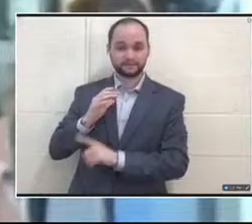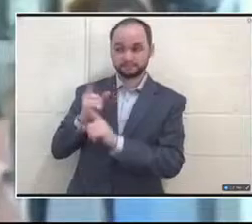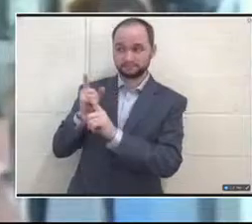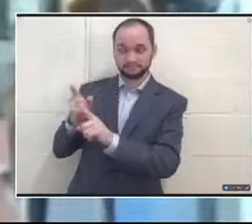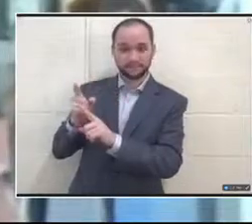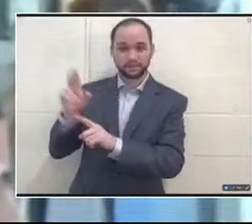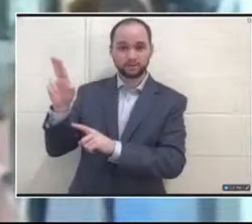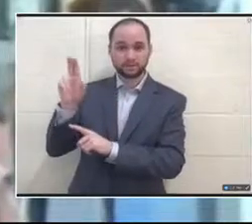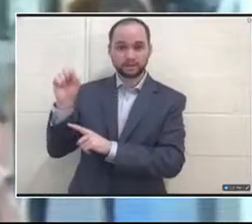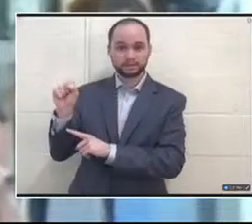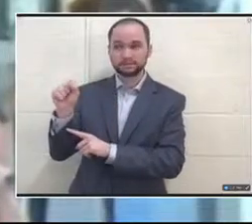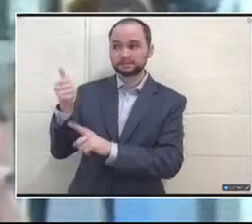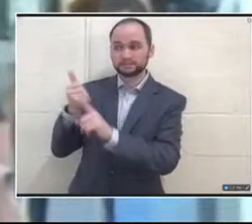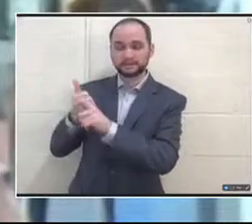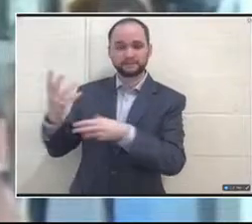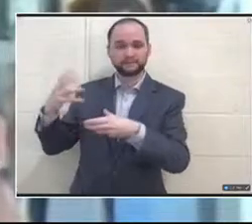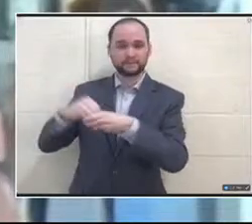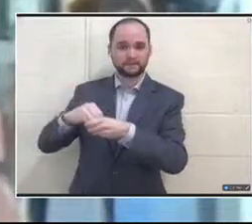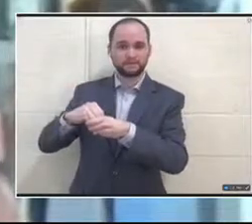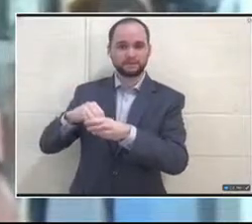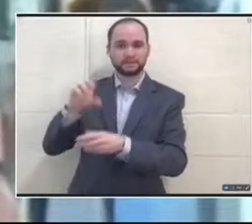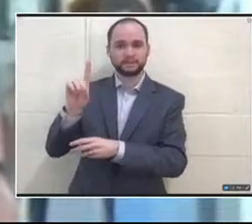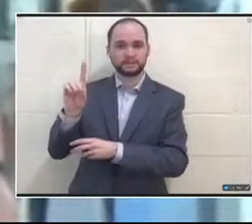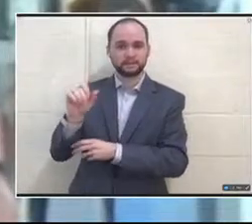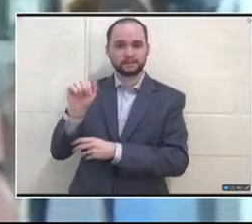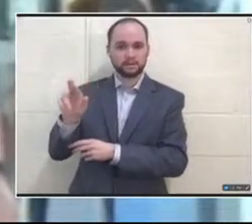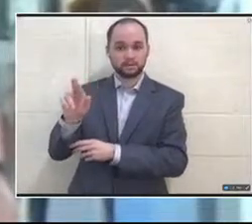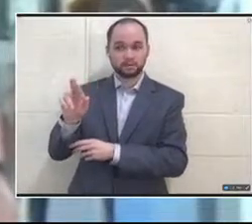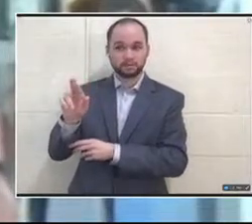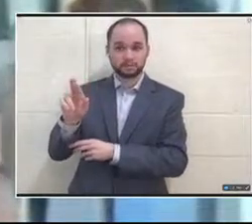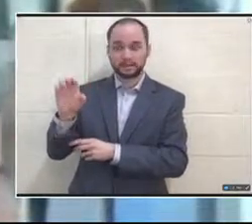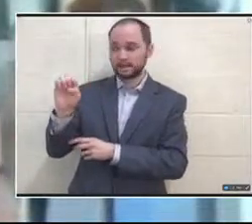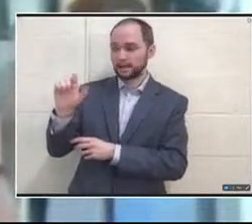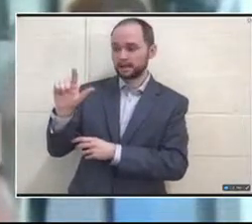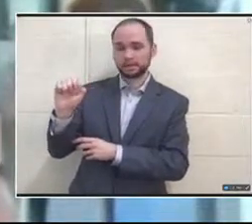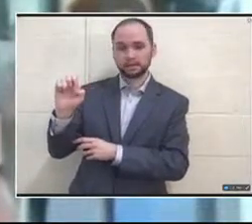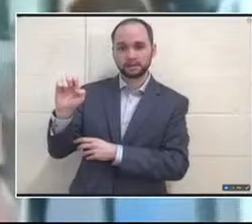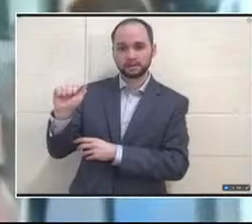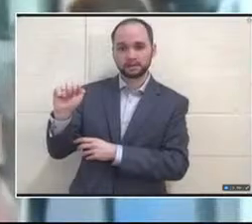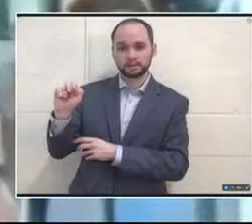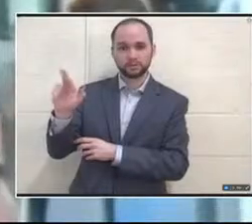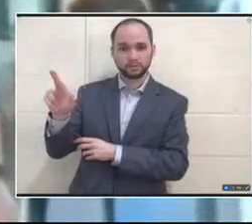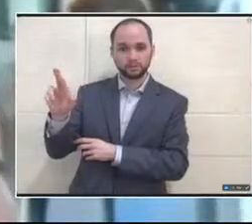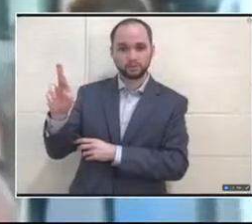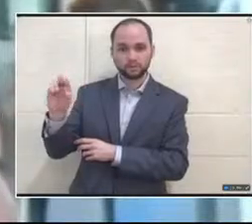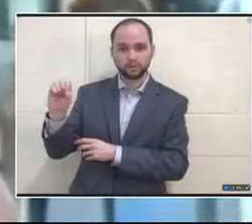Daughters of American Revolution and when she heard of the difficulty of what happened after